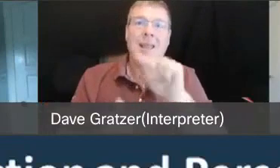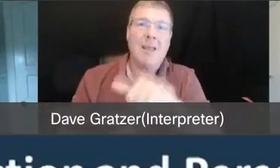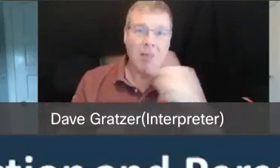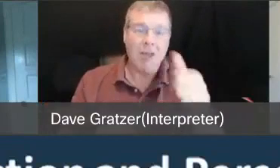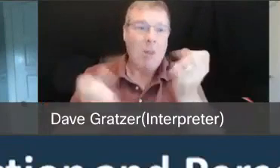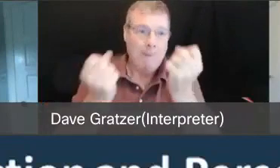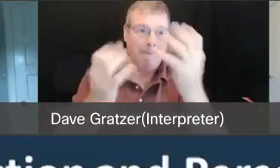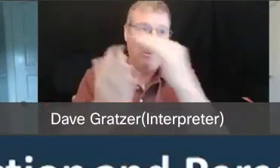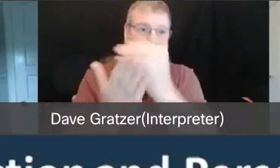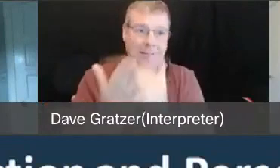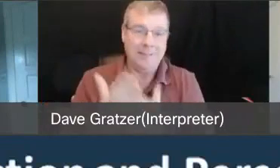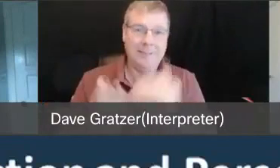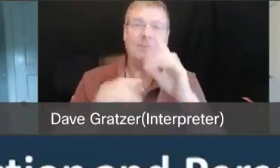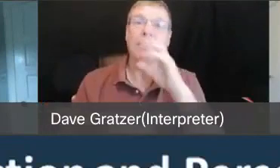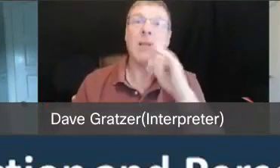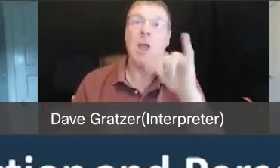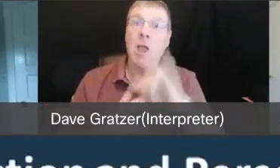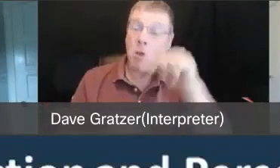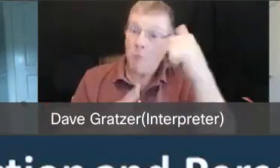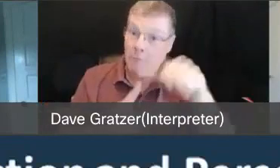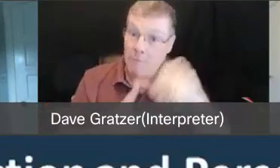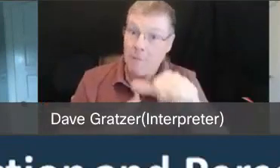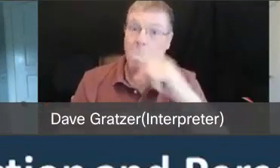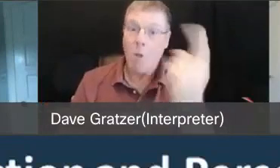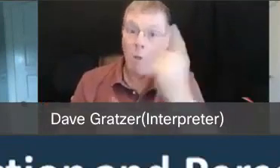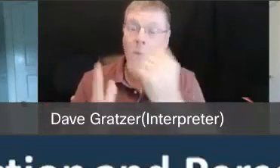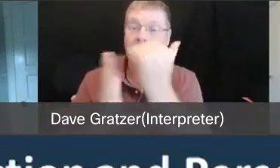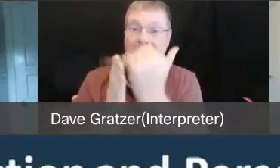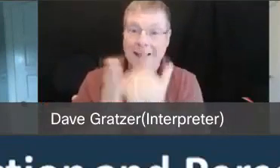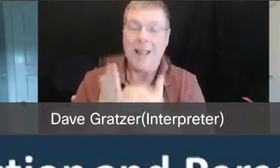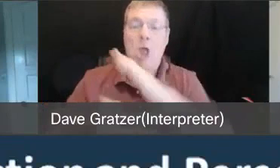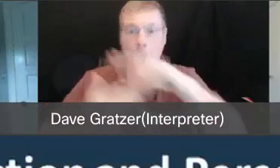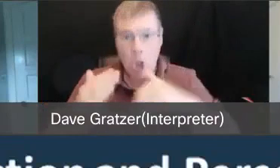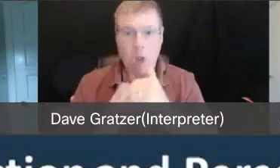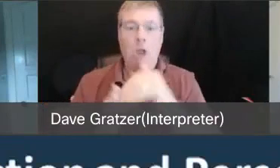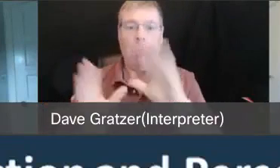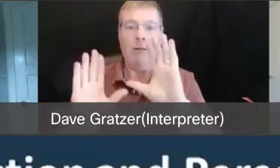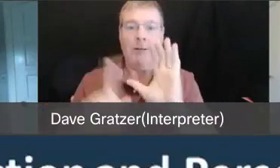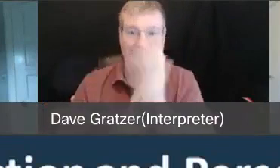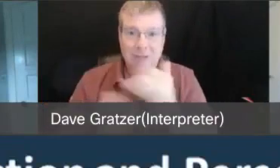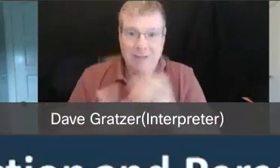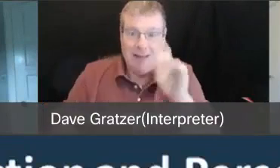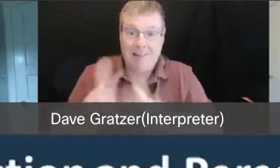during section. Remember to always list all conditions that the applicant experiences in the introduction,